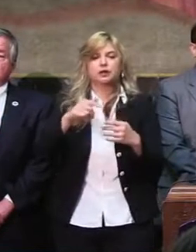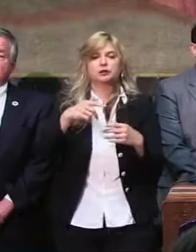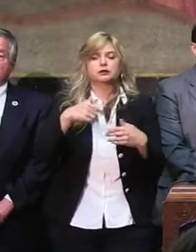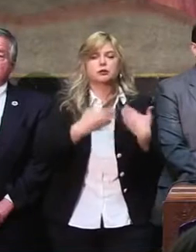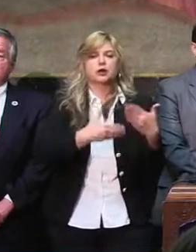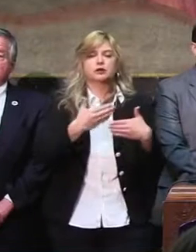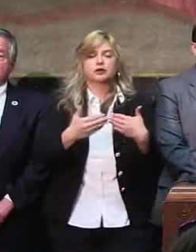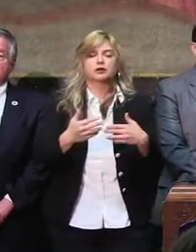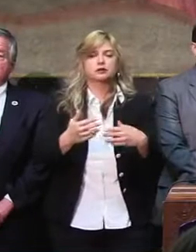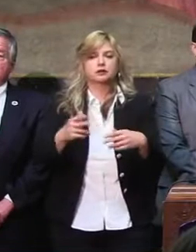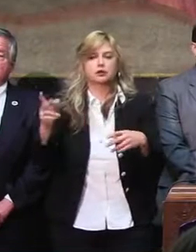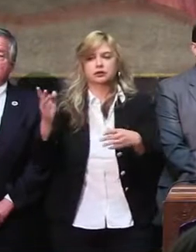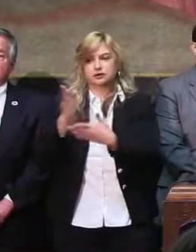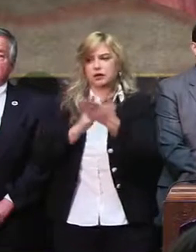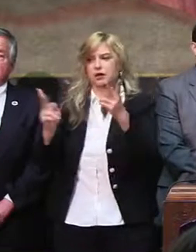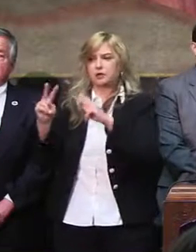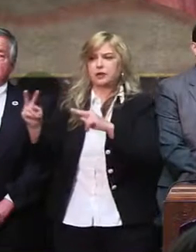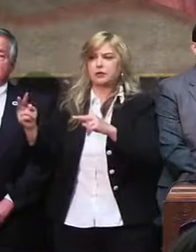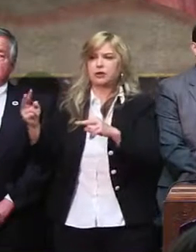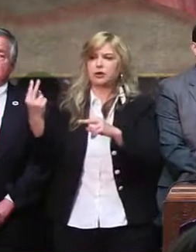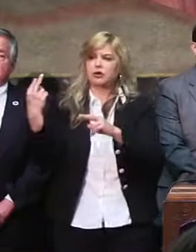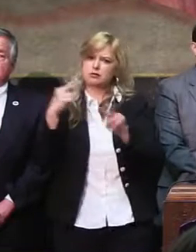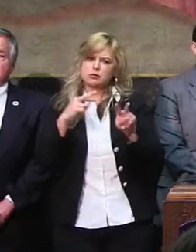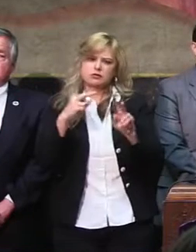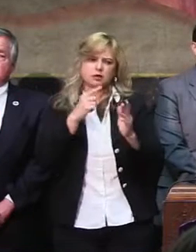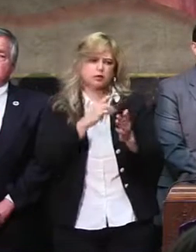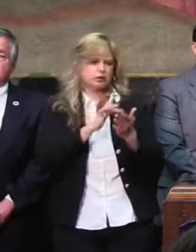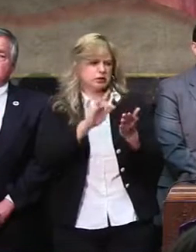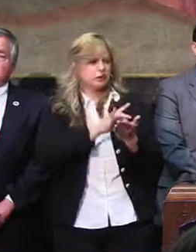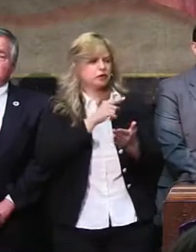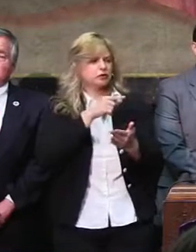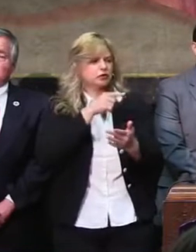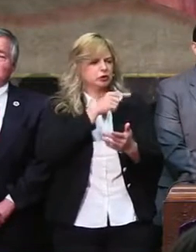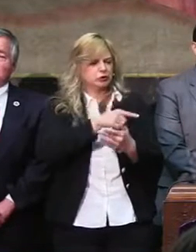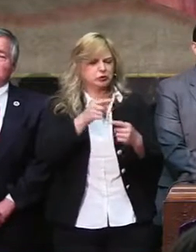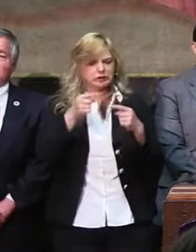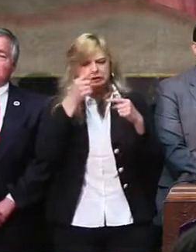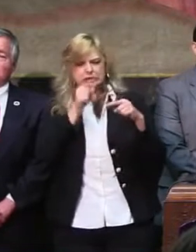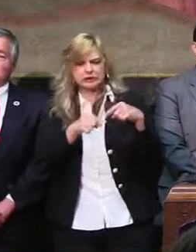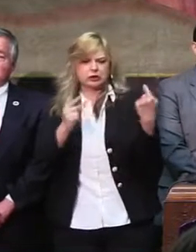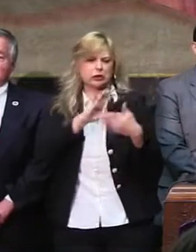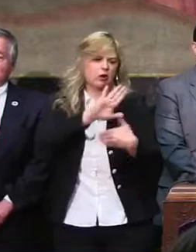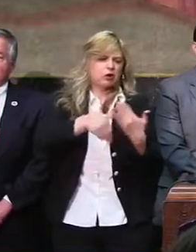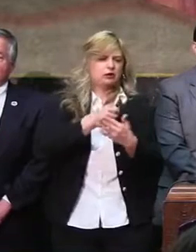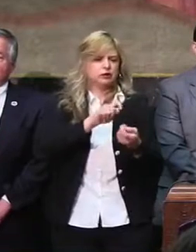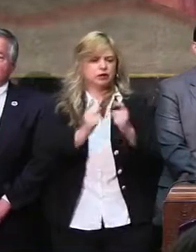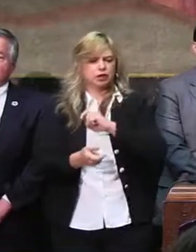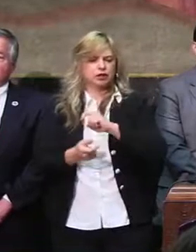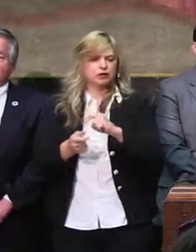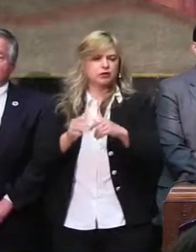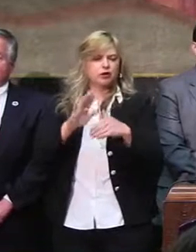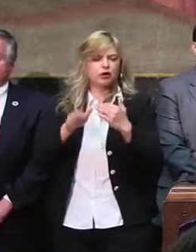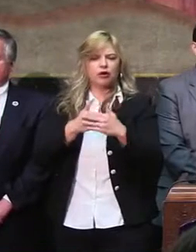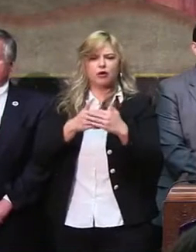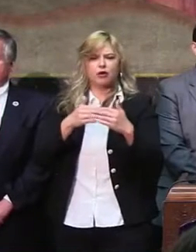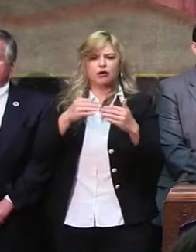some as being opposed to all change all of justice reform and all of sentencing reform